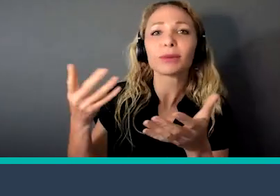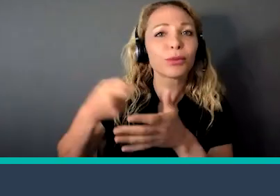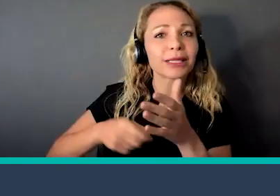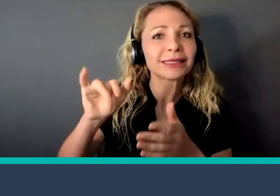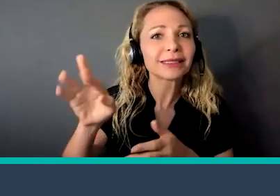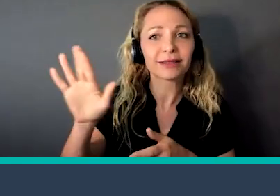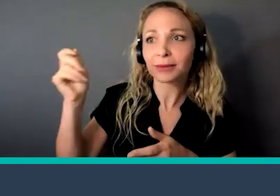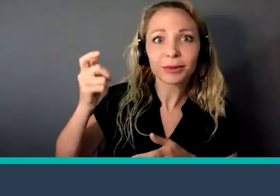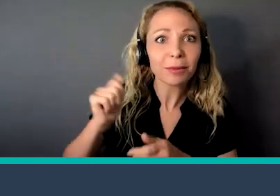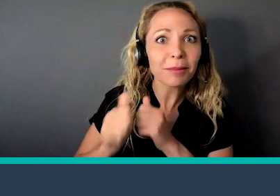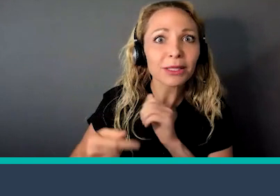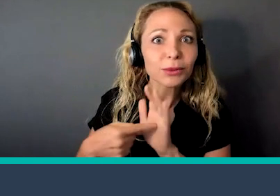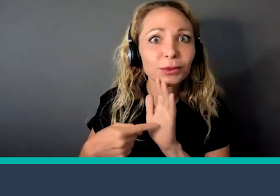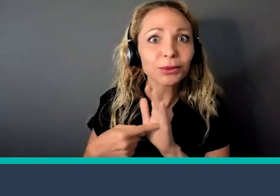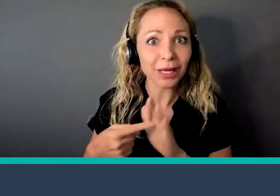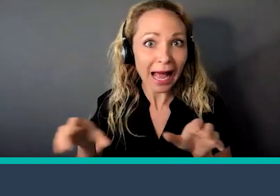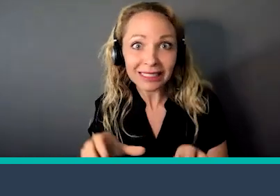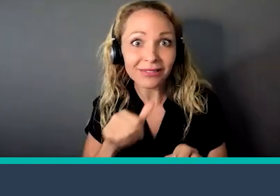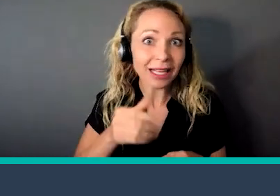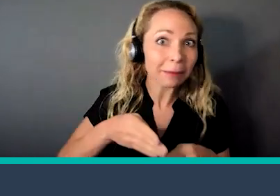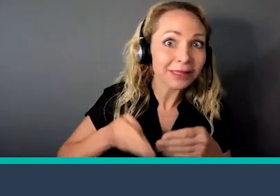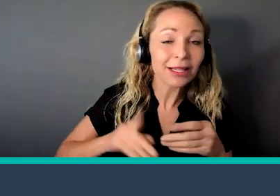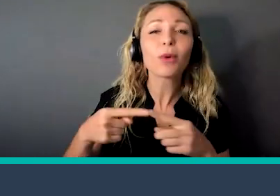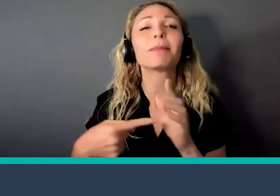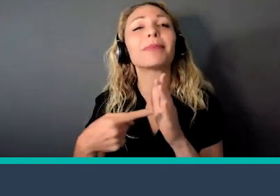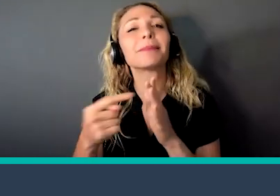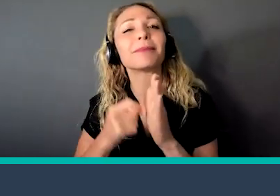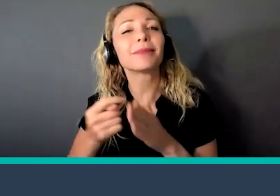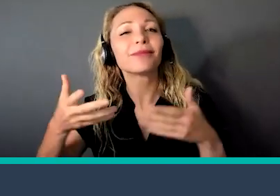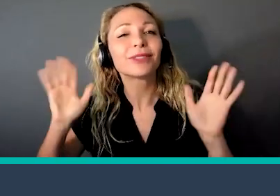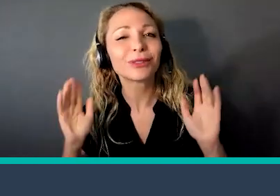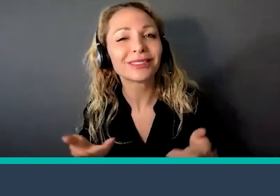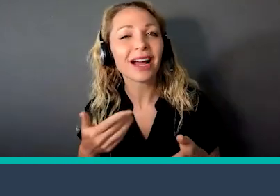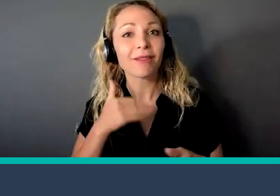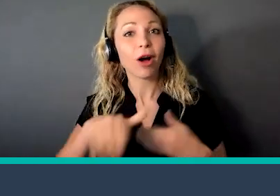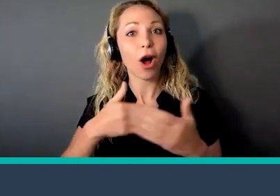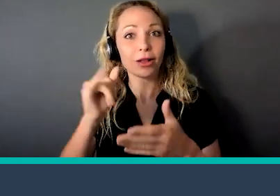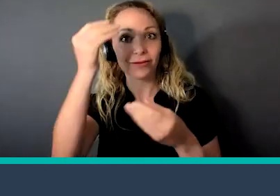WHEN DOES THE BILLING PERIOD END? HAVING ALL OF THAT INFORMATION ON OBJECT IS PARAMOUNT.